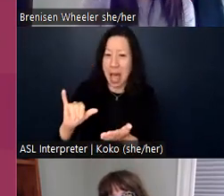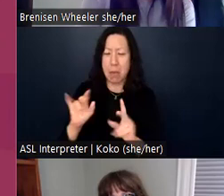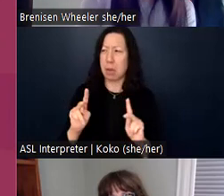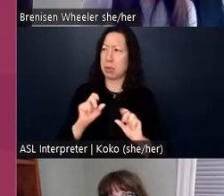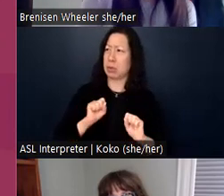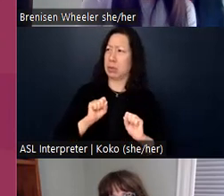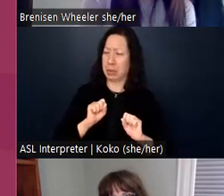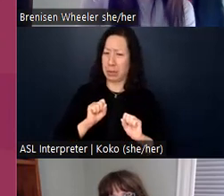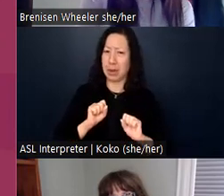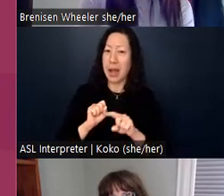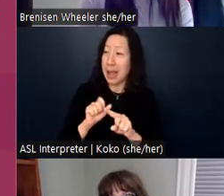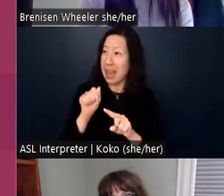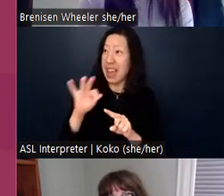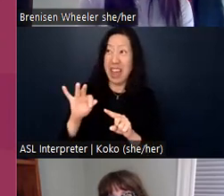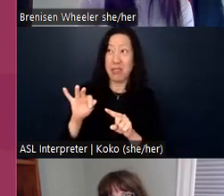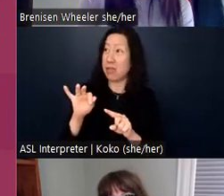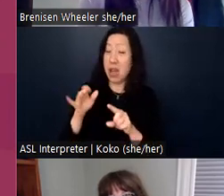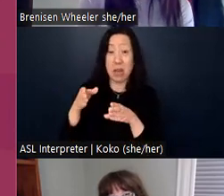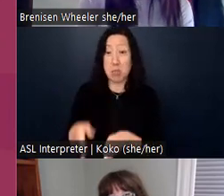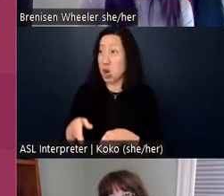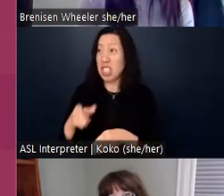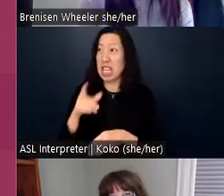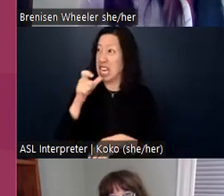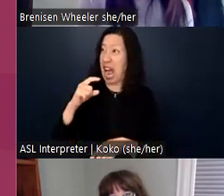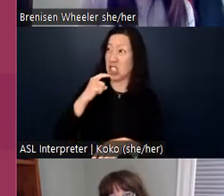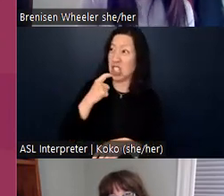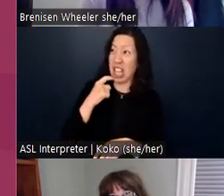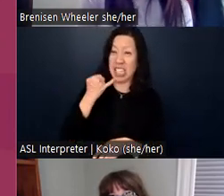they don't get jealous or just having an 12:32:12 expectation of Oh, someone in the